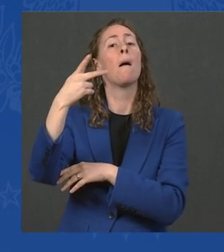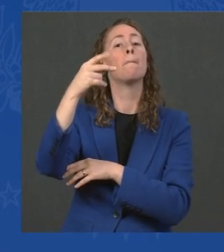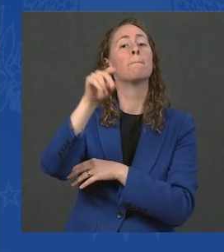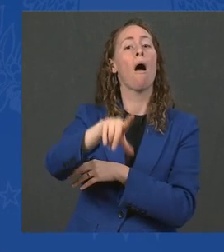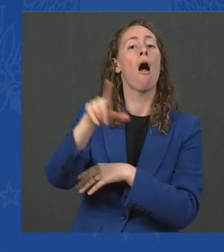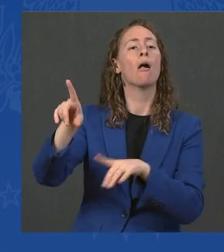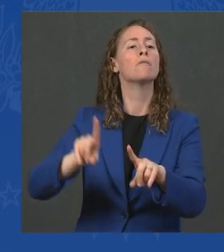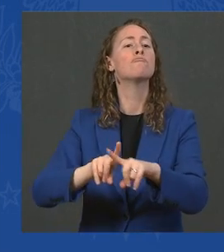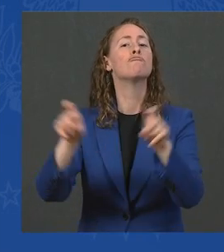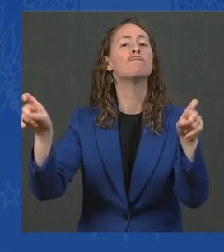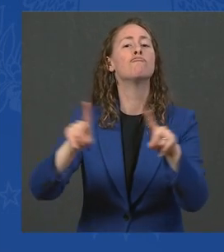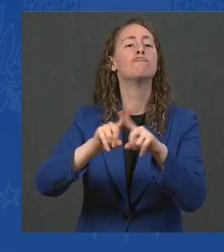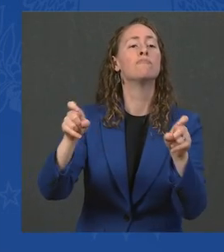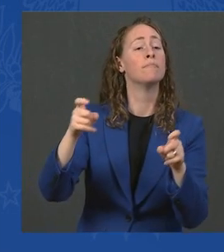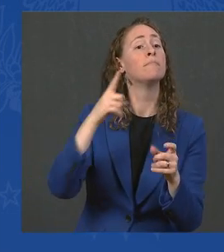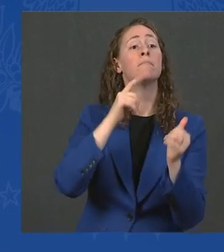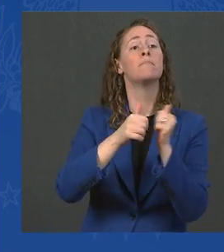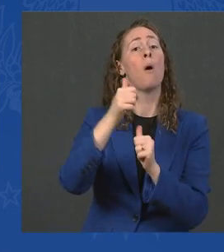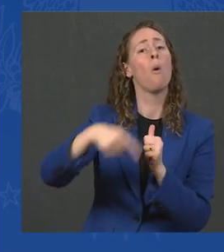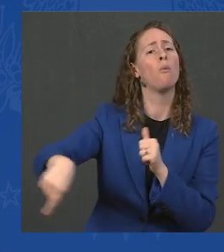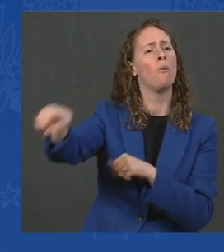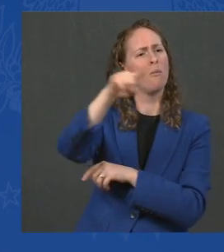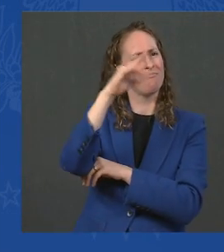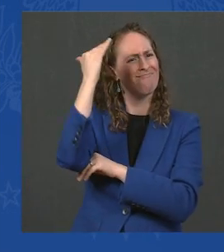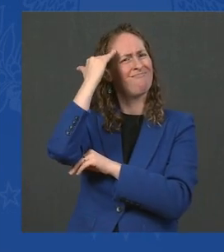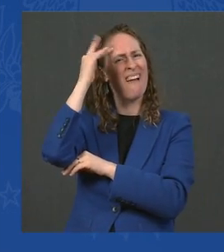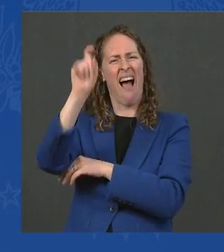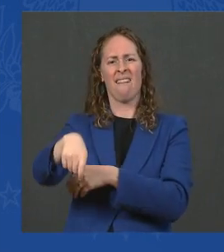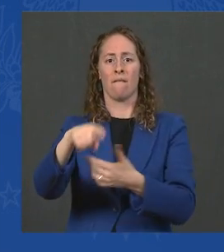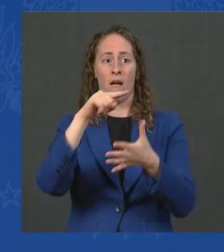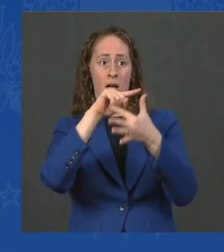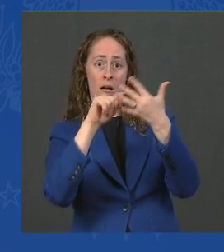we have to do these things. They're hard but necessary. We're going to get them done.